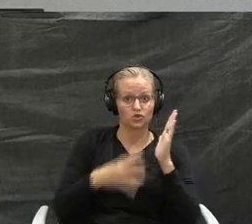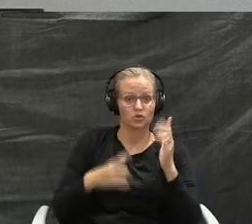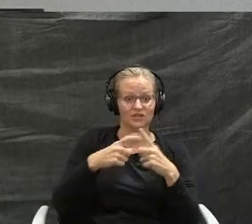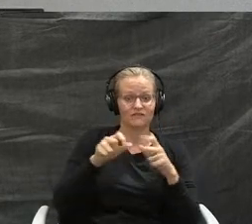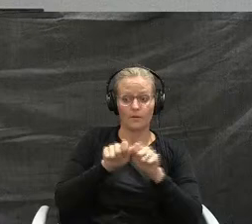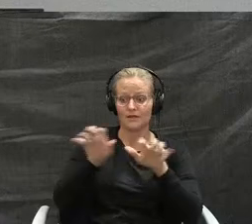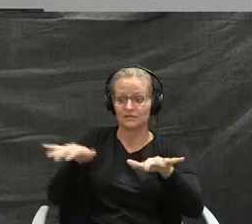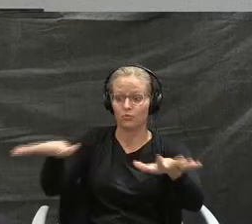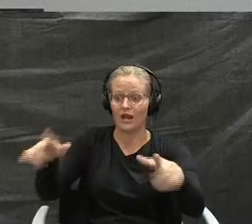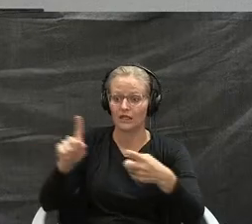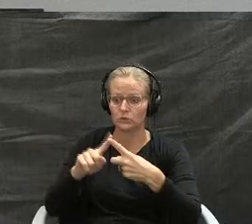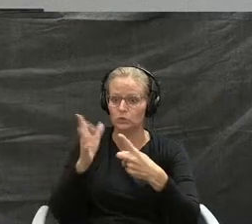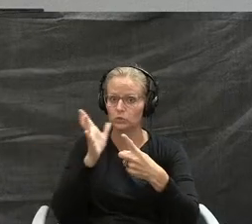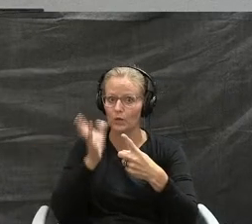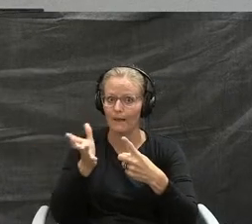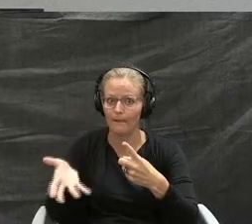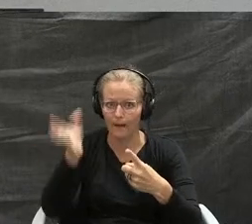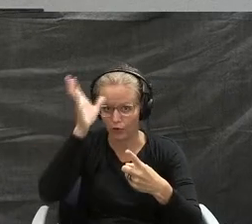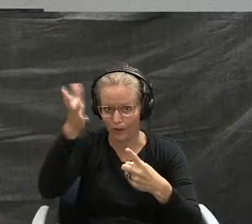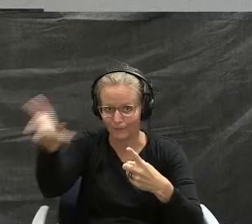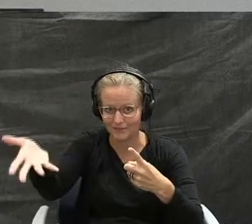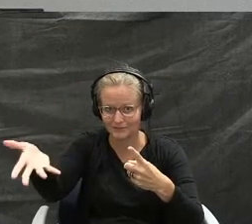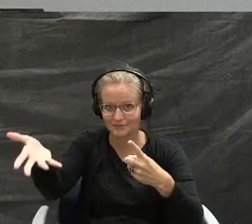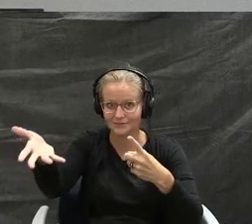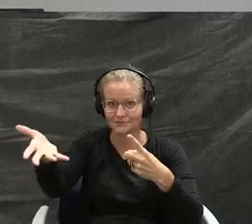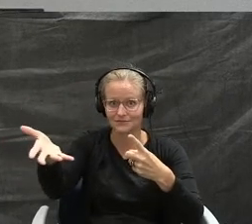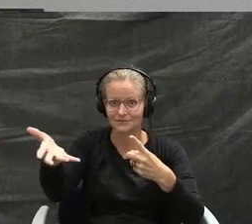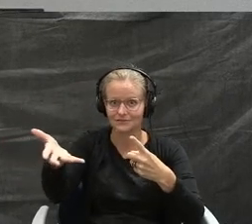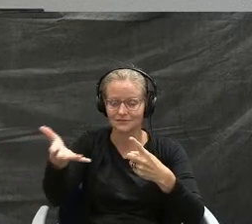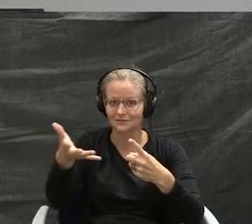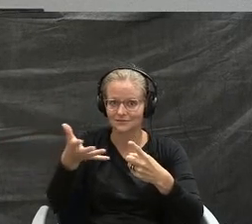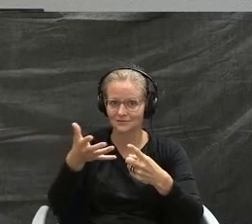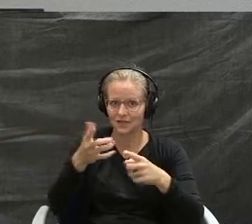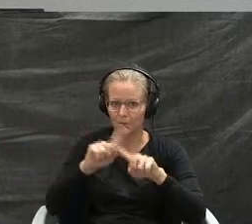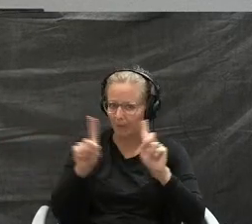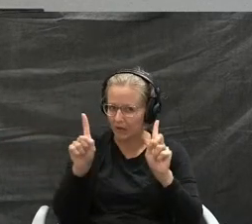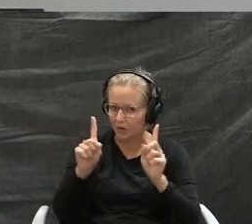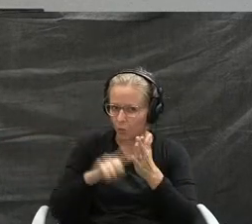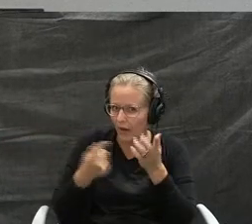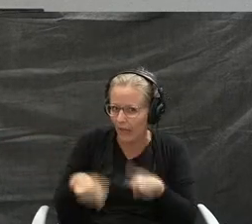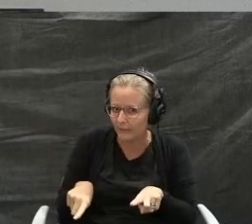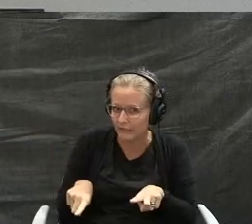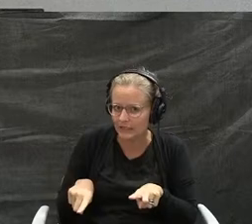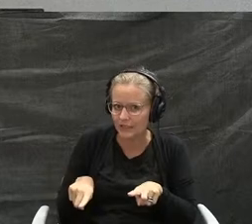We still had thousands of grandmas and Grandpa's get it and get ill and many passed